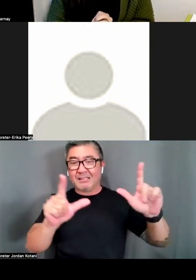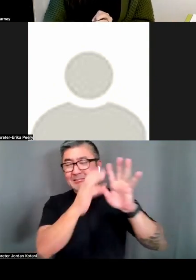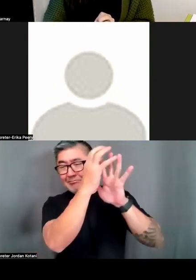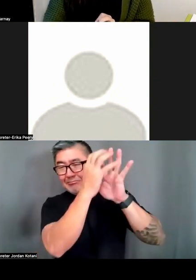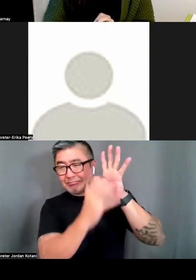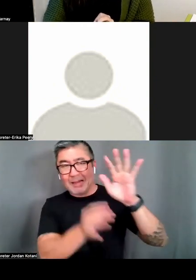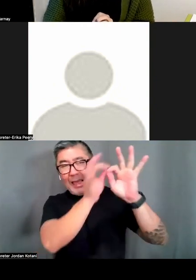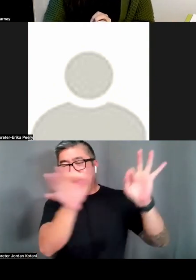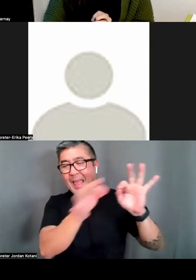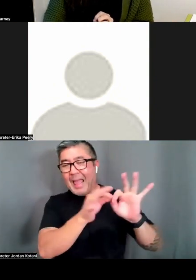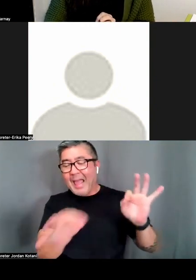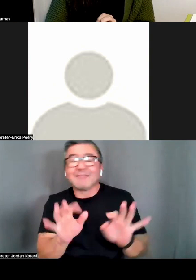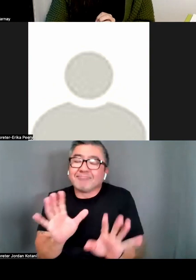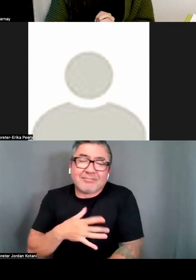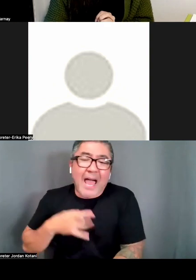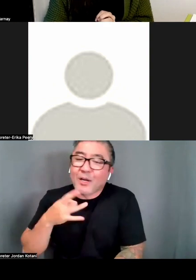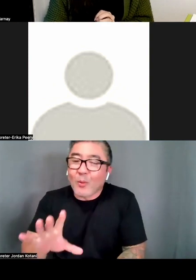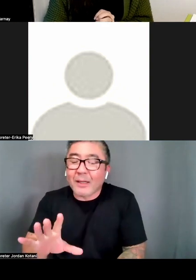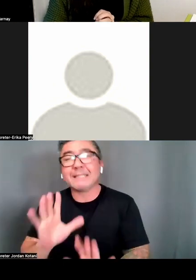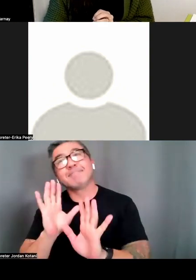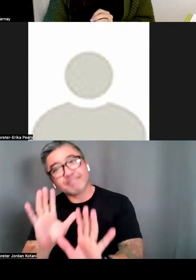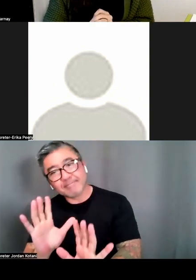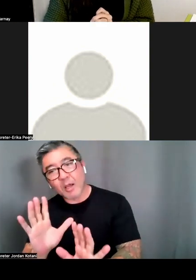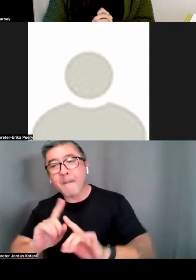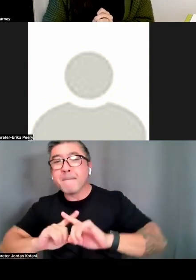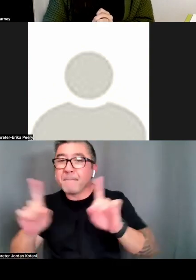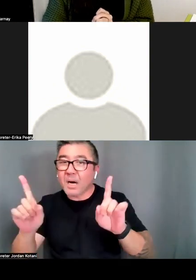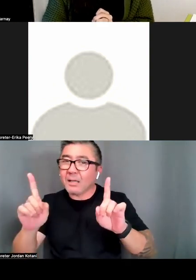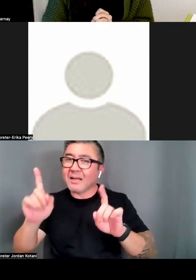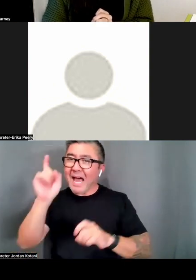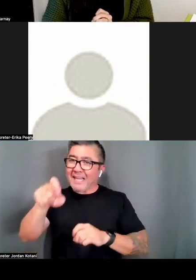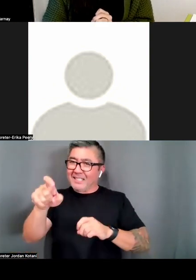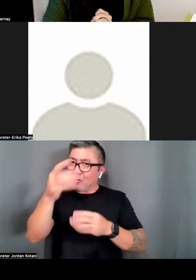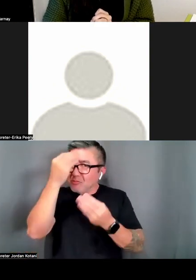for the purpose of what we're talking about, I thought this was very important. Take this off.